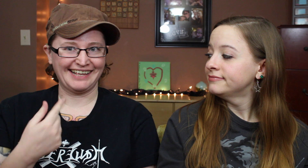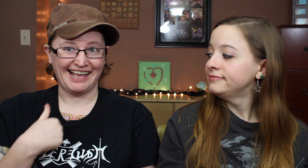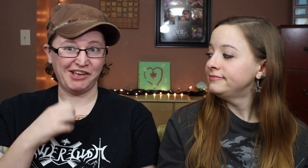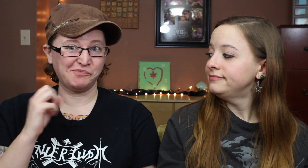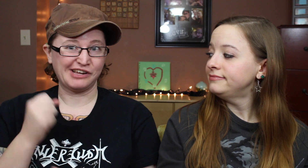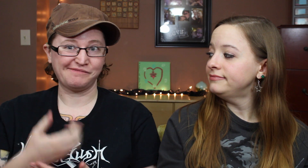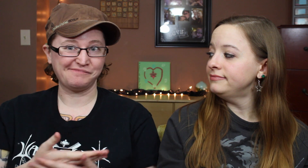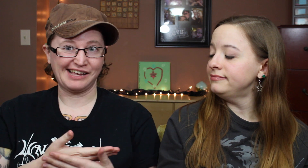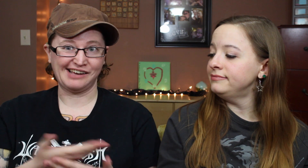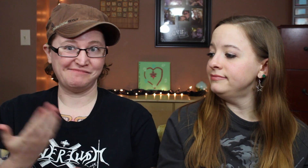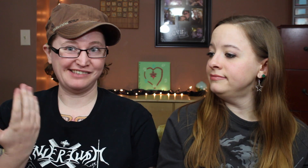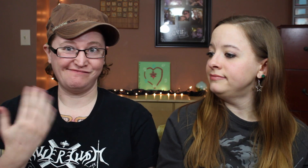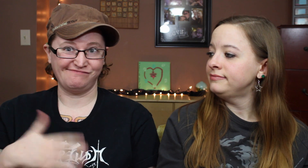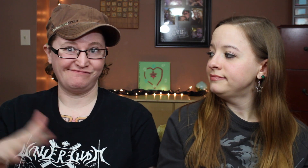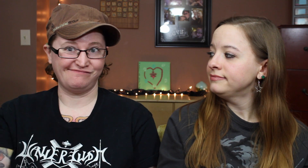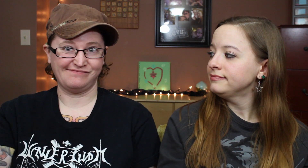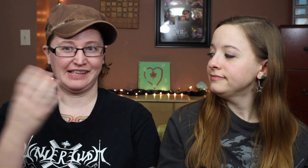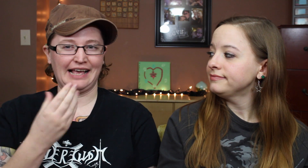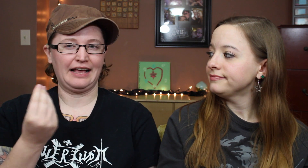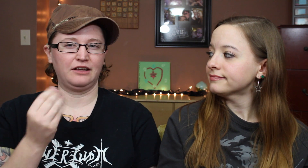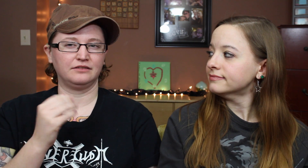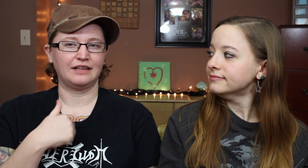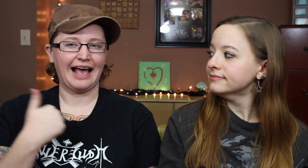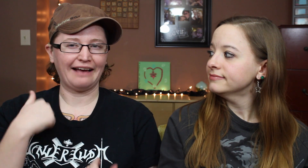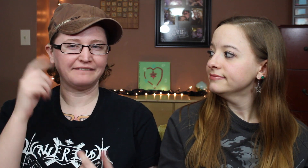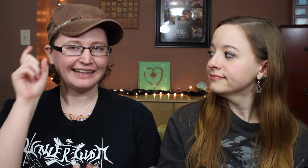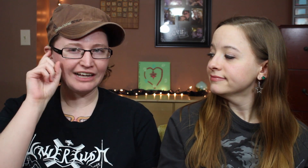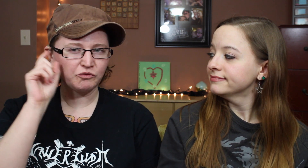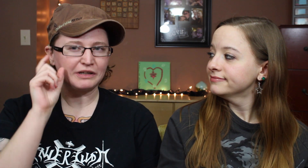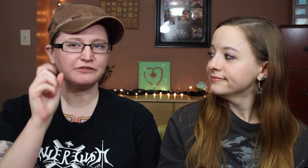concerts ever since I was a baby and